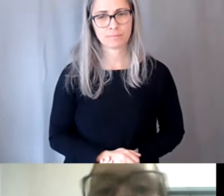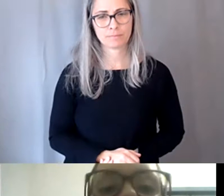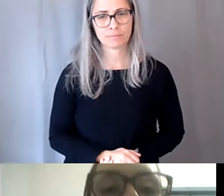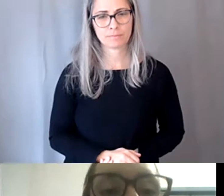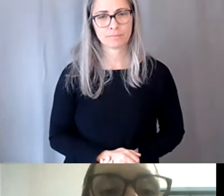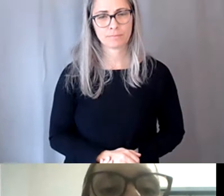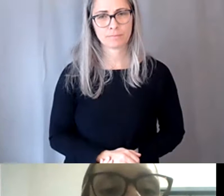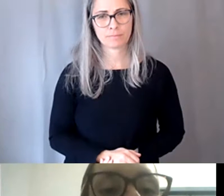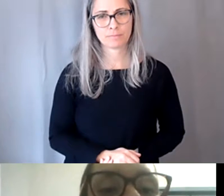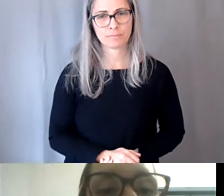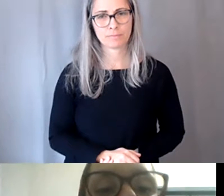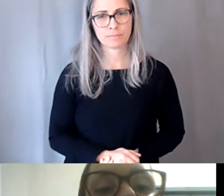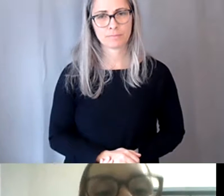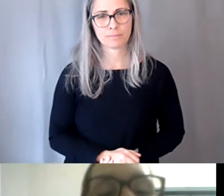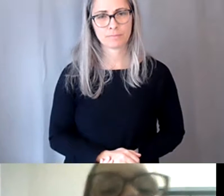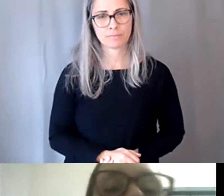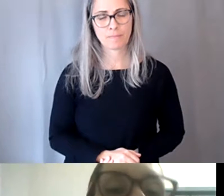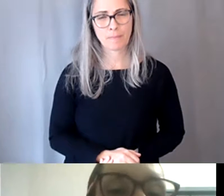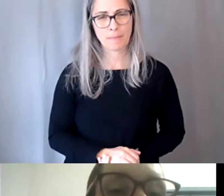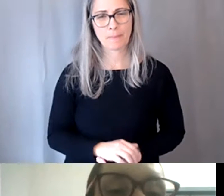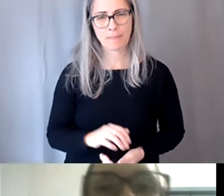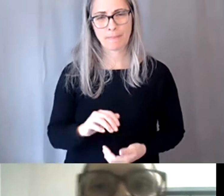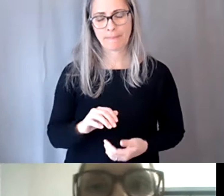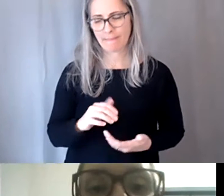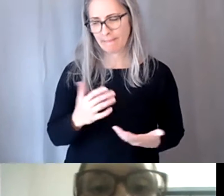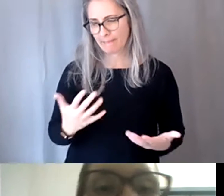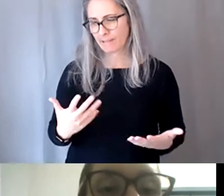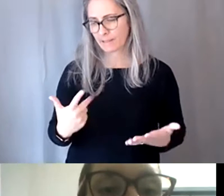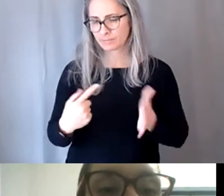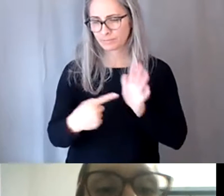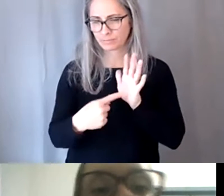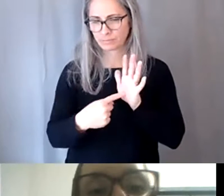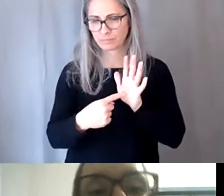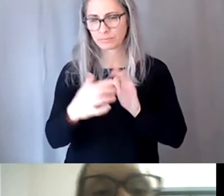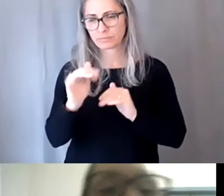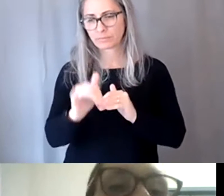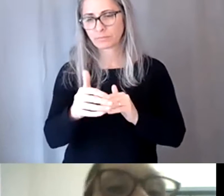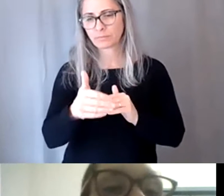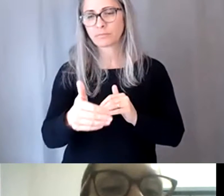and about the examples of these prediction of social